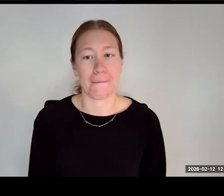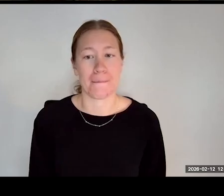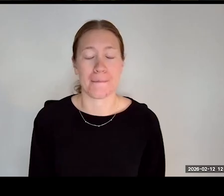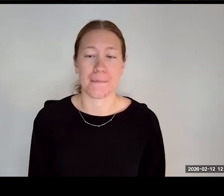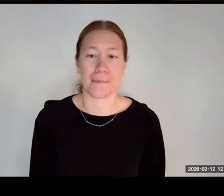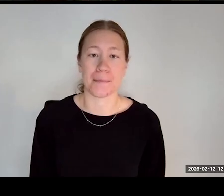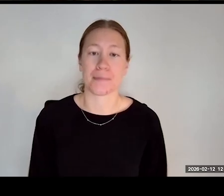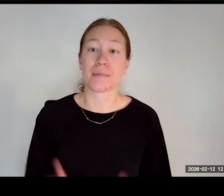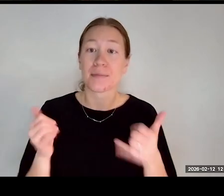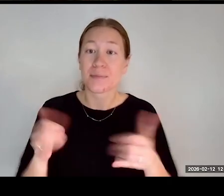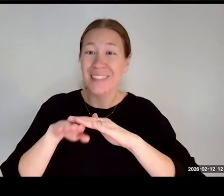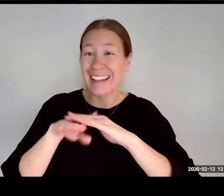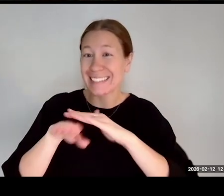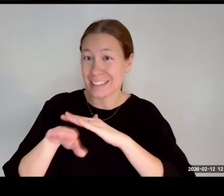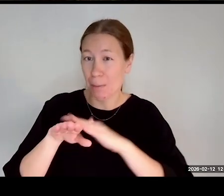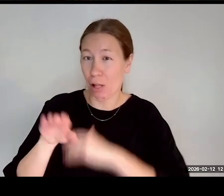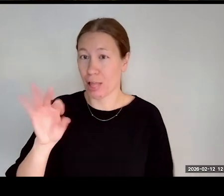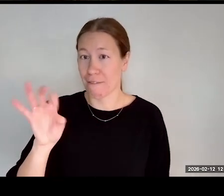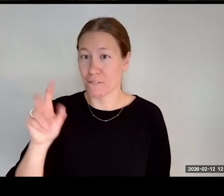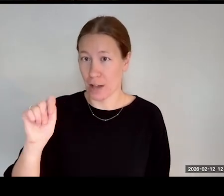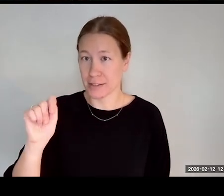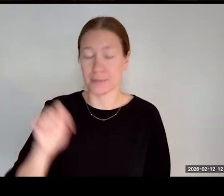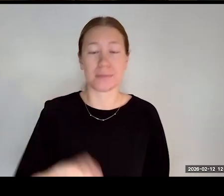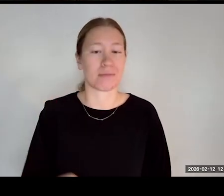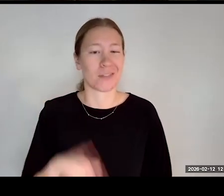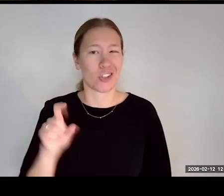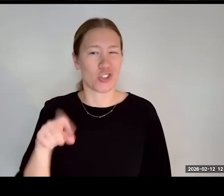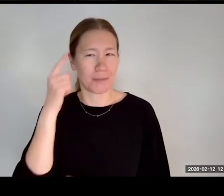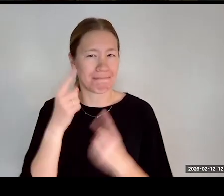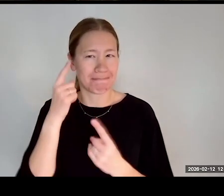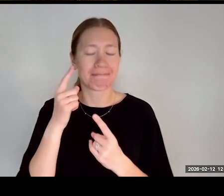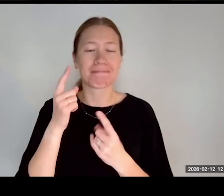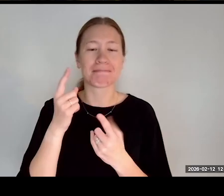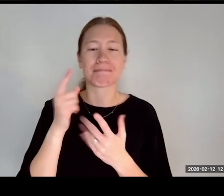In terms of accessible fonts, there are a couple of things that you wanna look for when you're choosing your fonts.